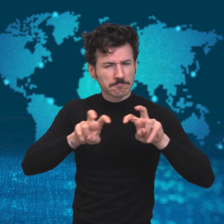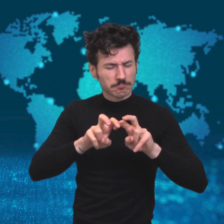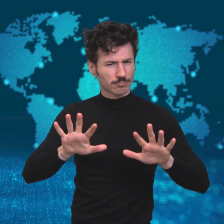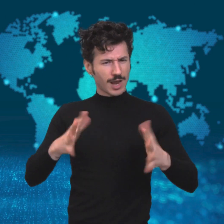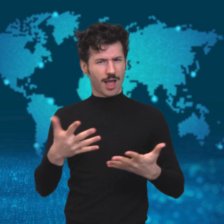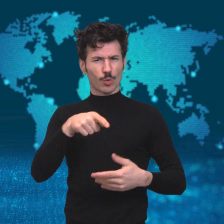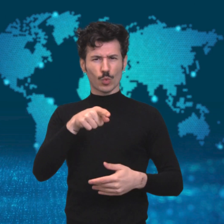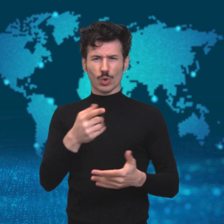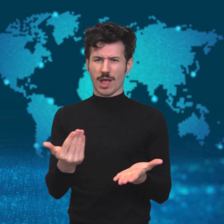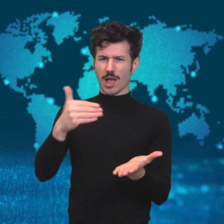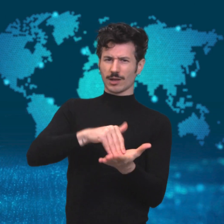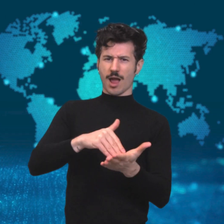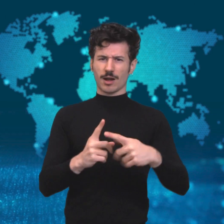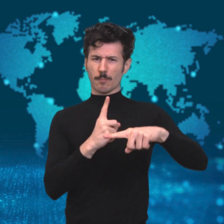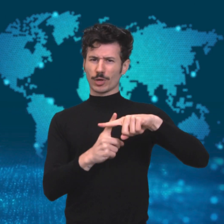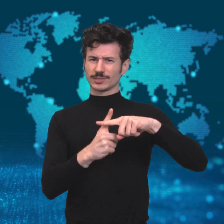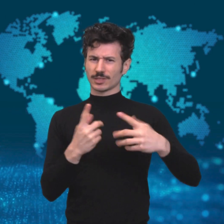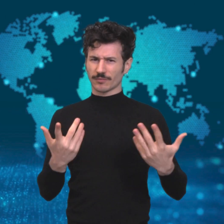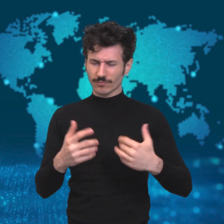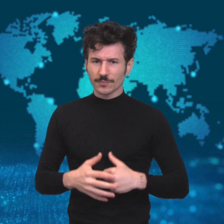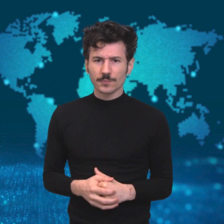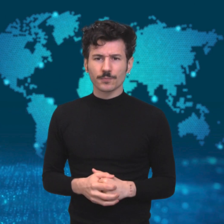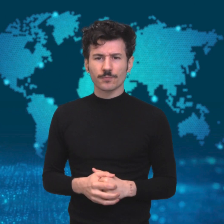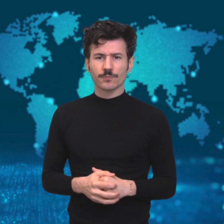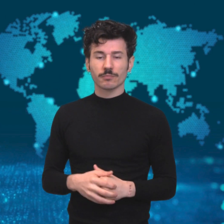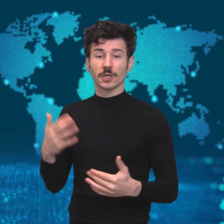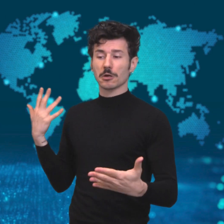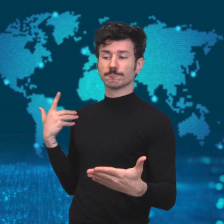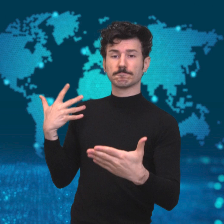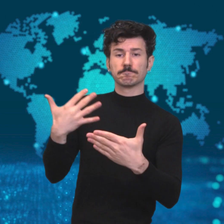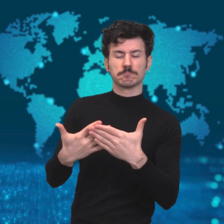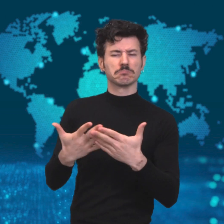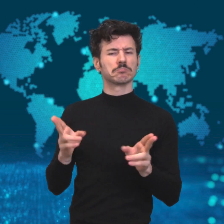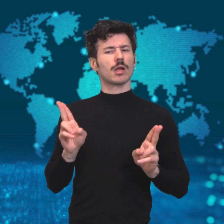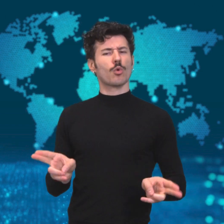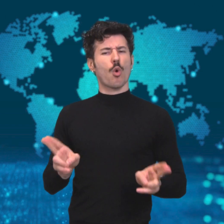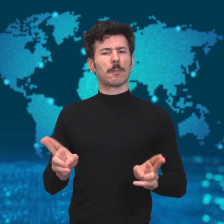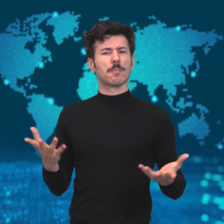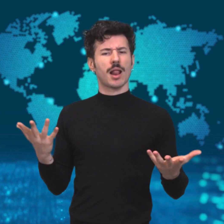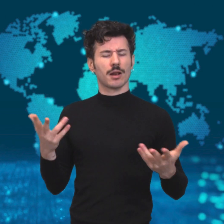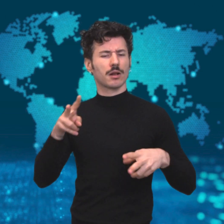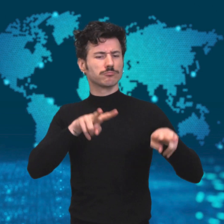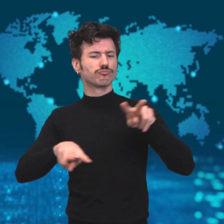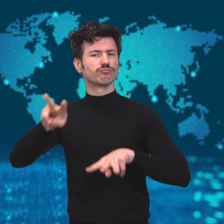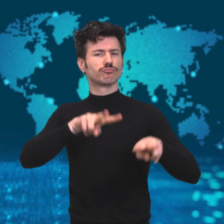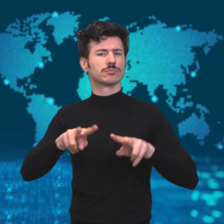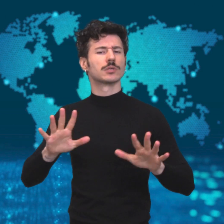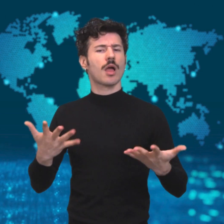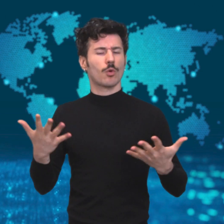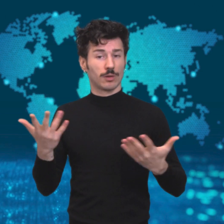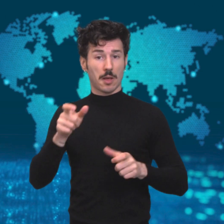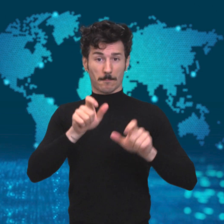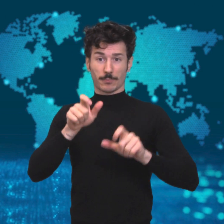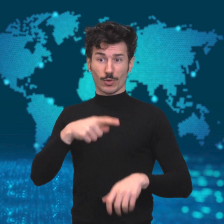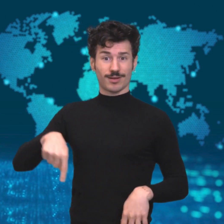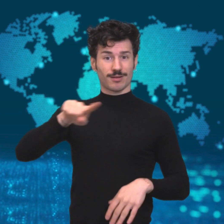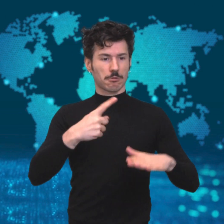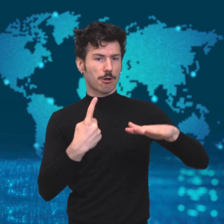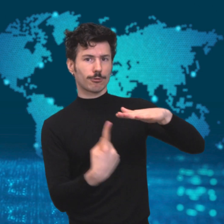these results to determine the cause. It has been the usual procedure that patients